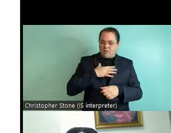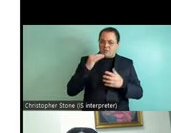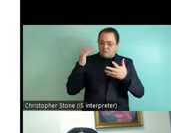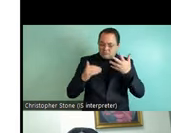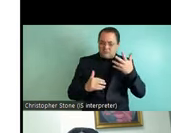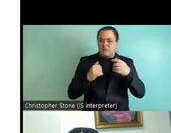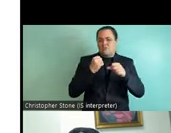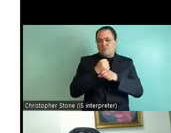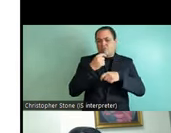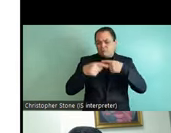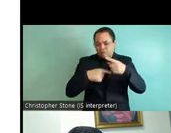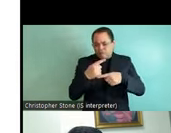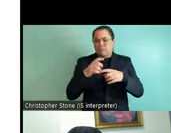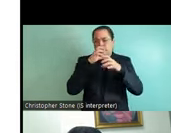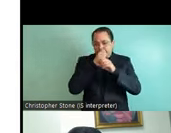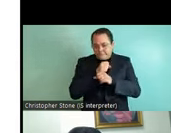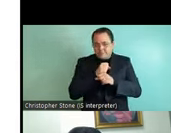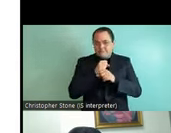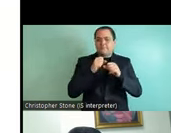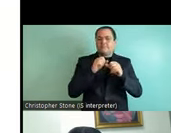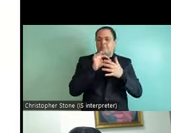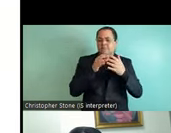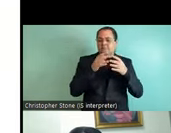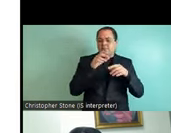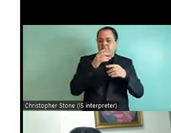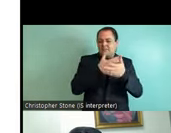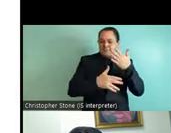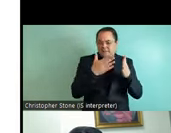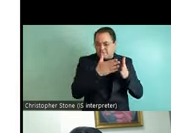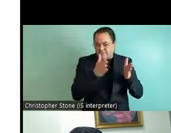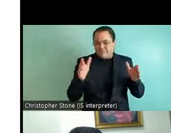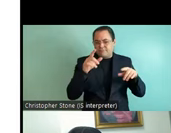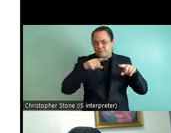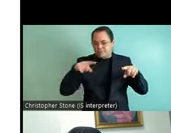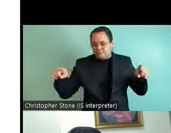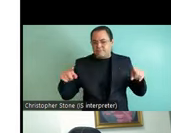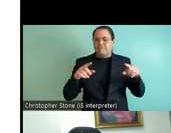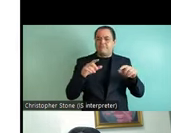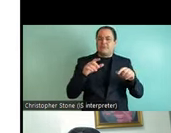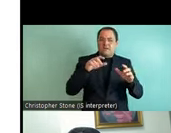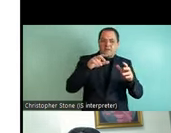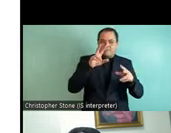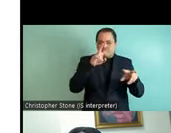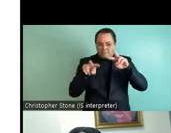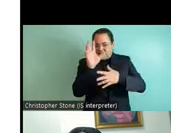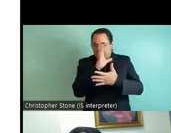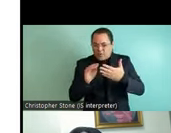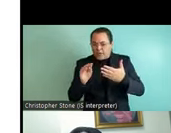attention to all types of disabilities 11:51:04 evolution non discrimination equality